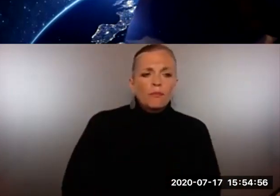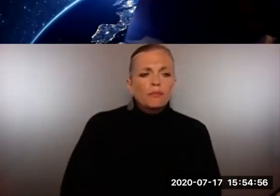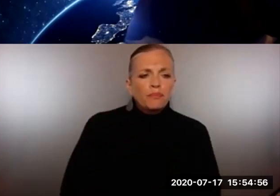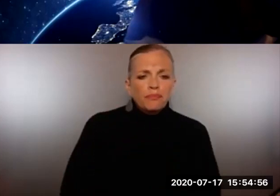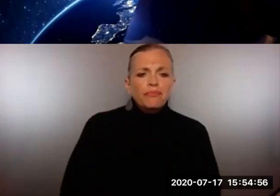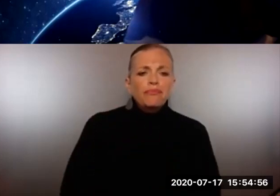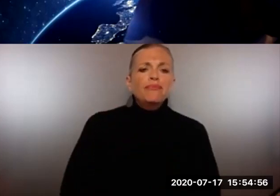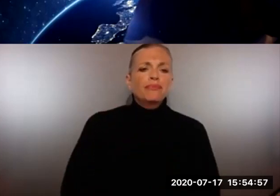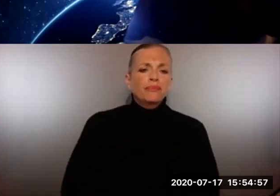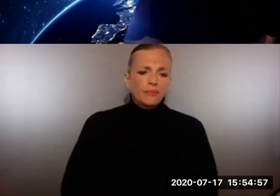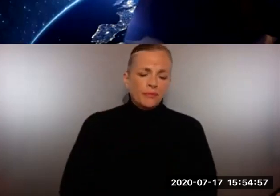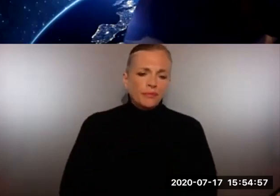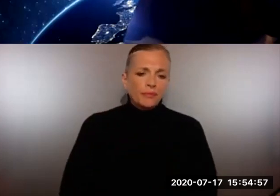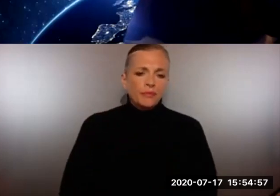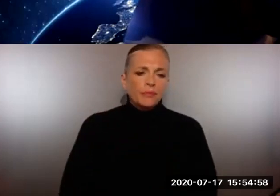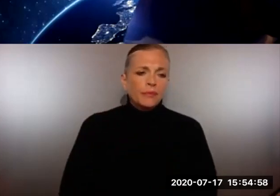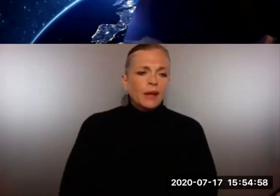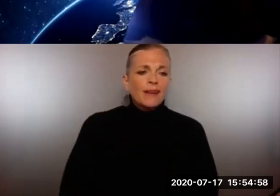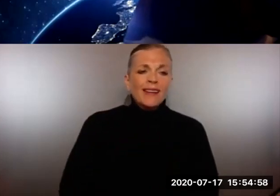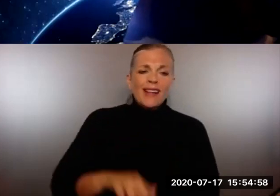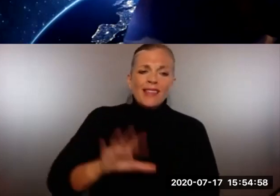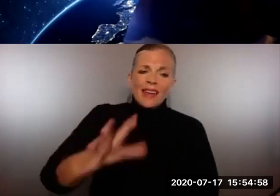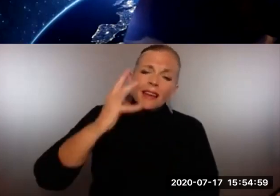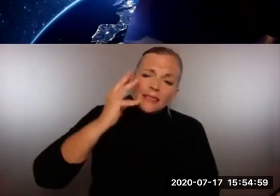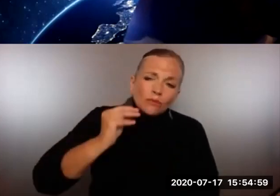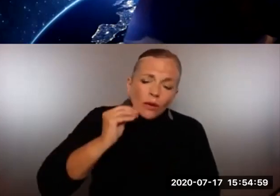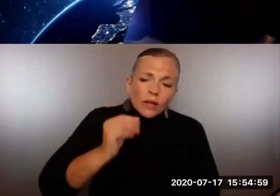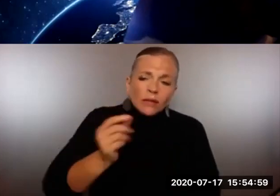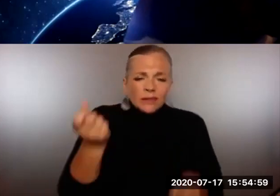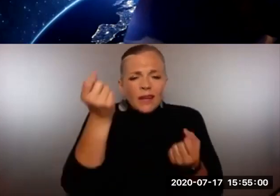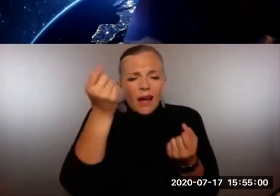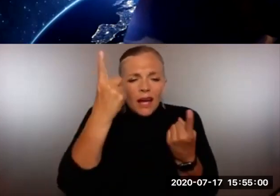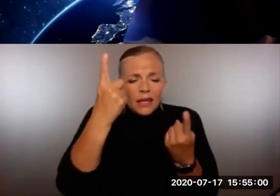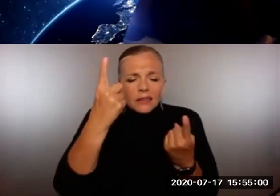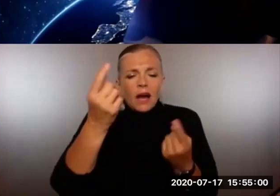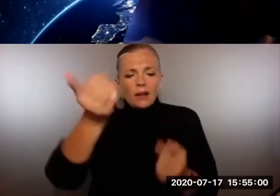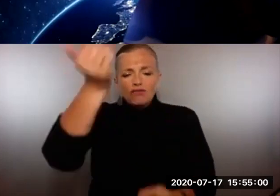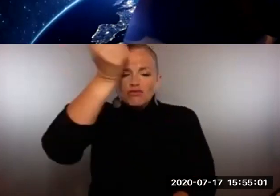inside knowledge, skills, and most of all,